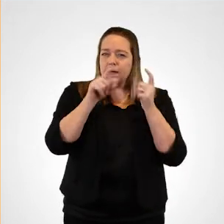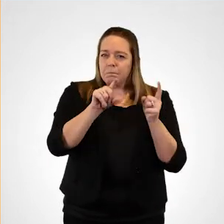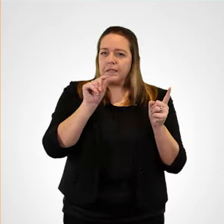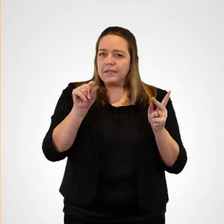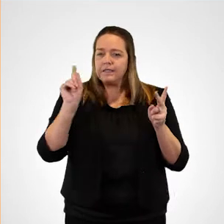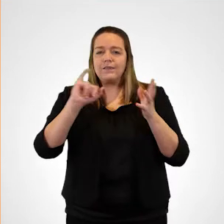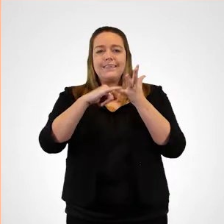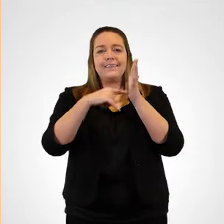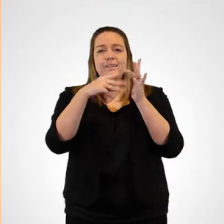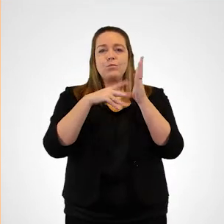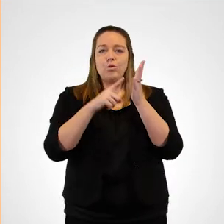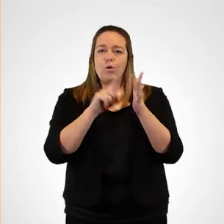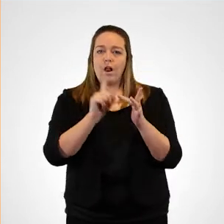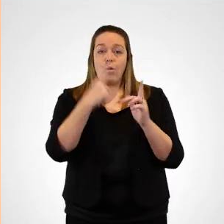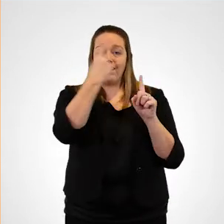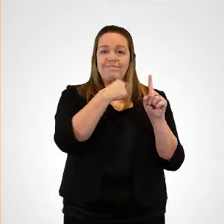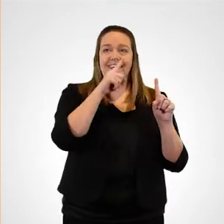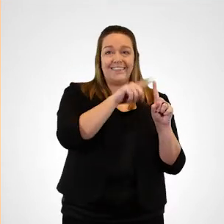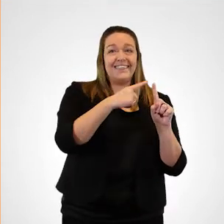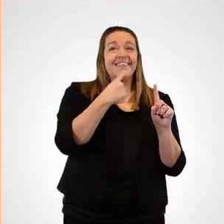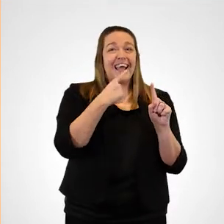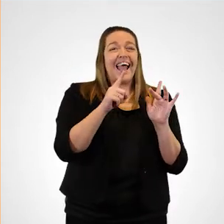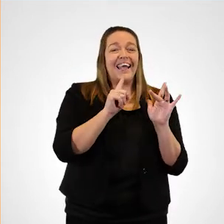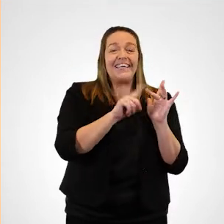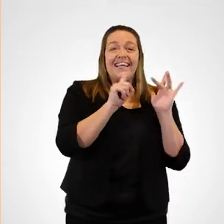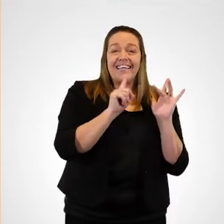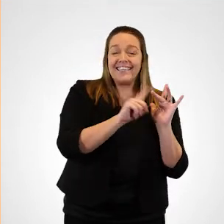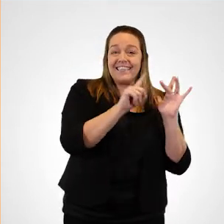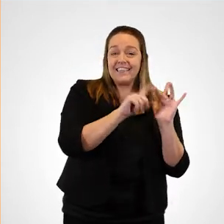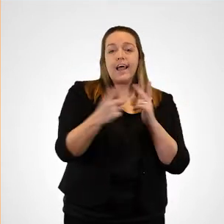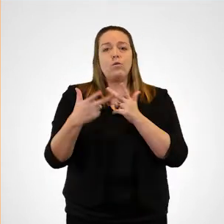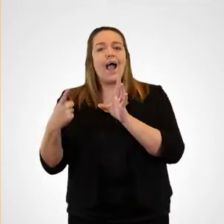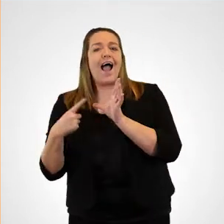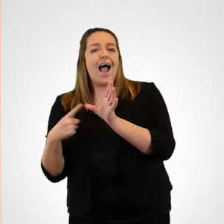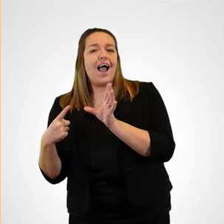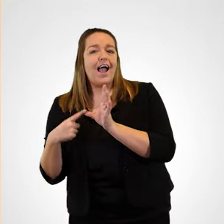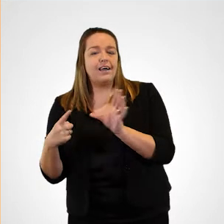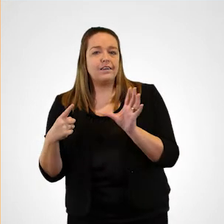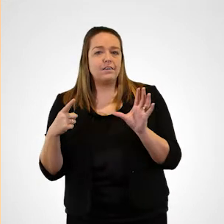because one face was saying "i" and the other face was saying "a".